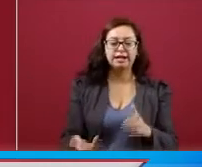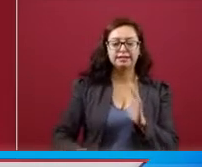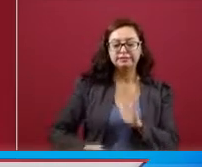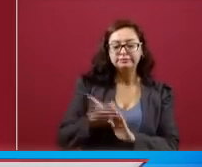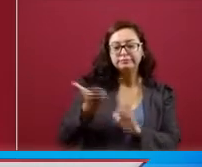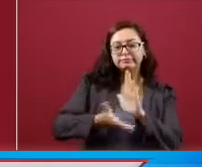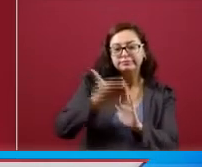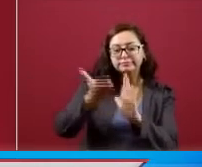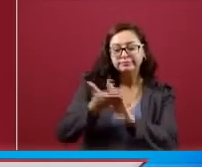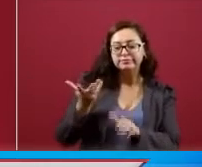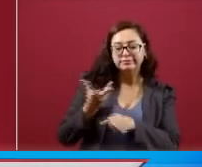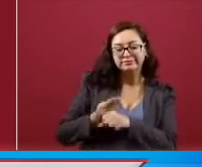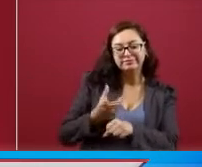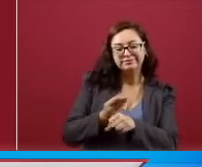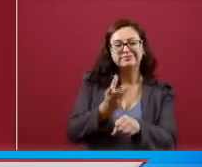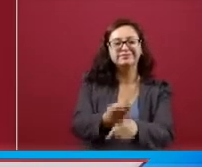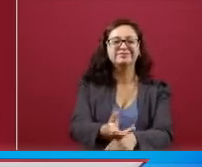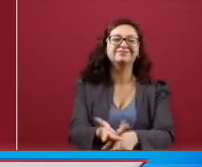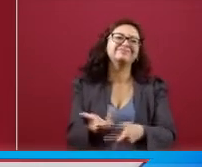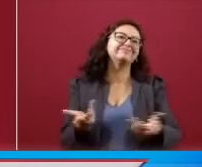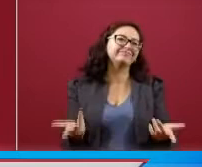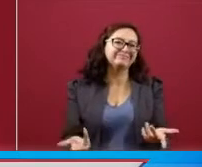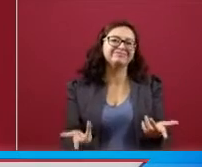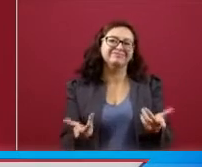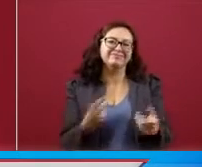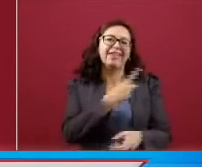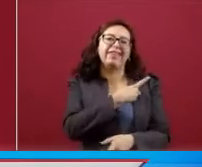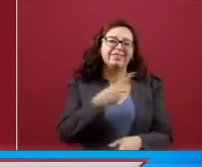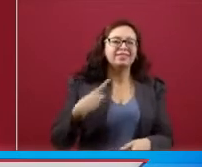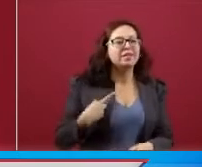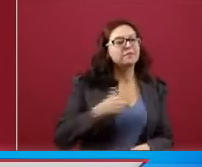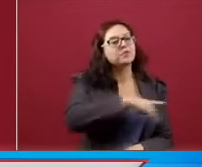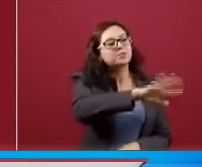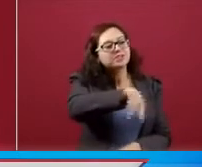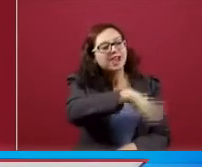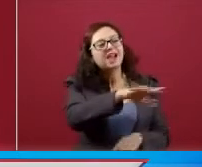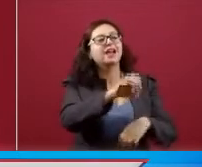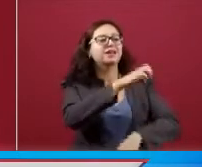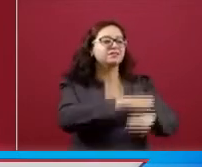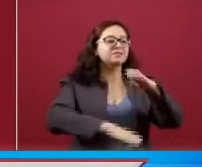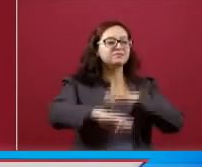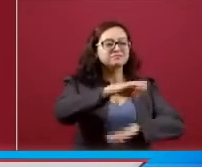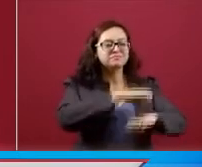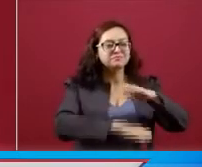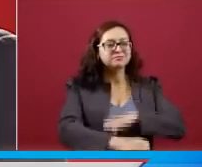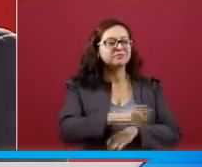in which the Government hired 50 thousand elements of private police to take care of government facilities